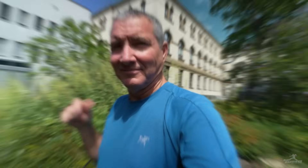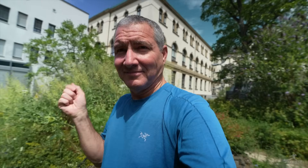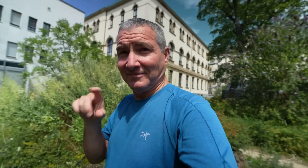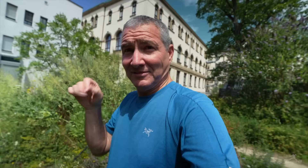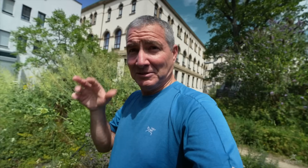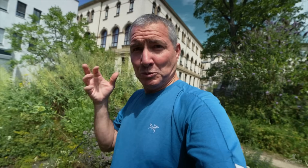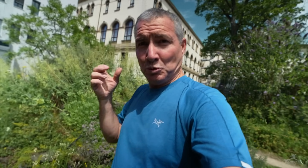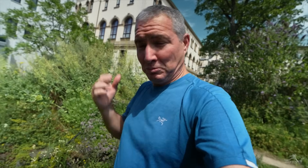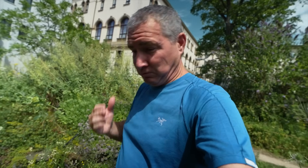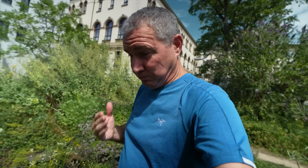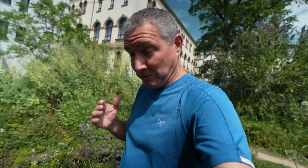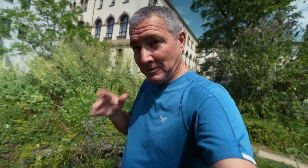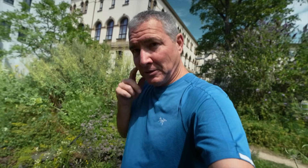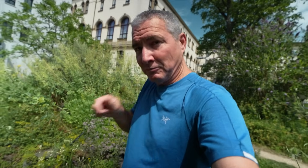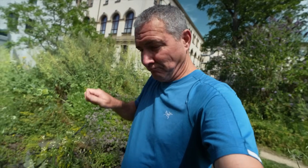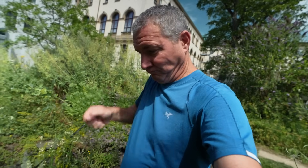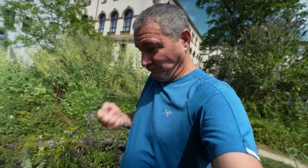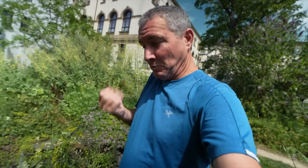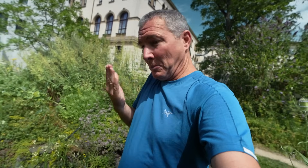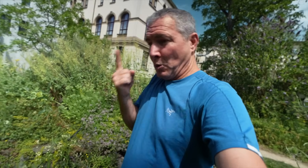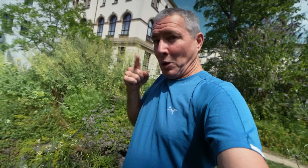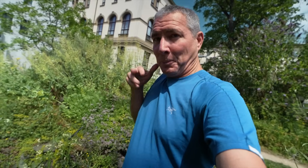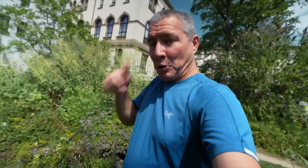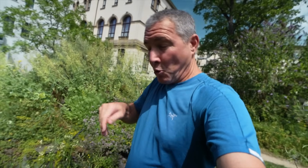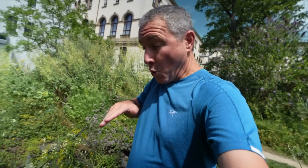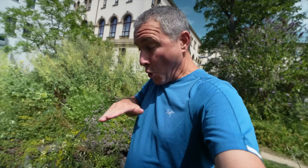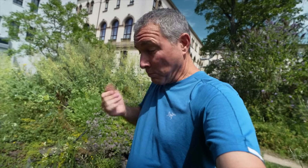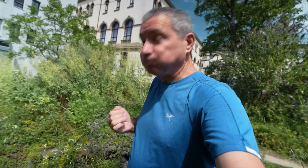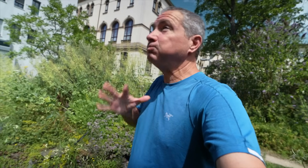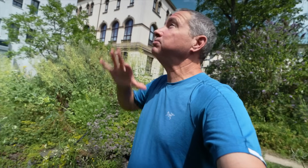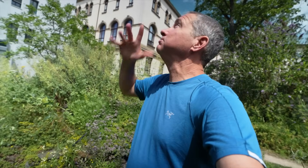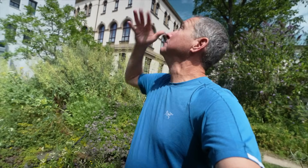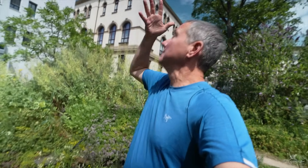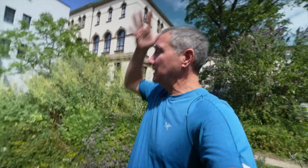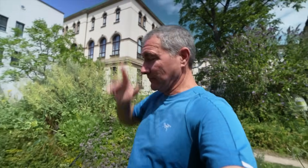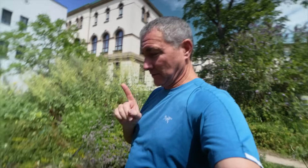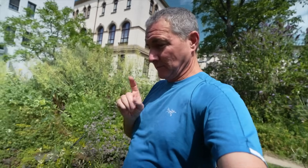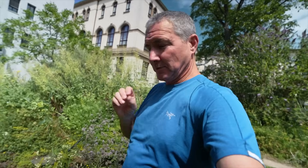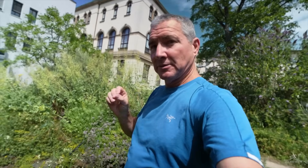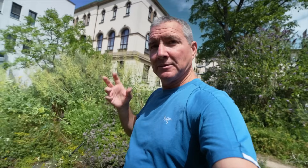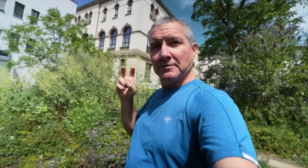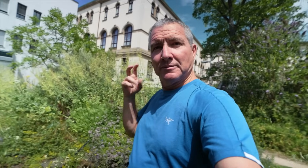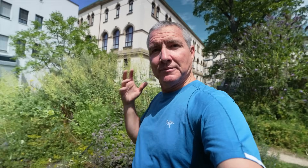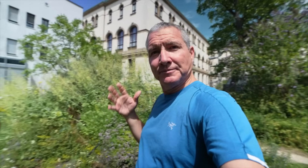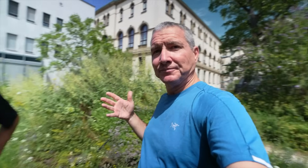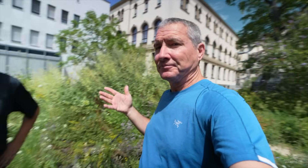Yeah, you might think you caught one million bugs then they escape out of the bag - secure the bag!